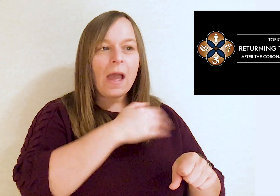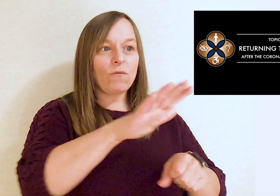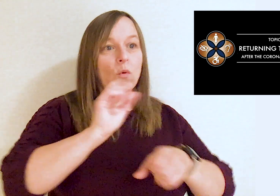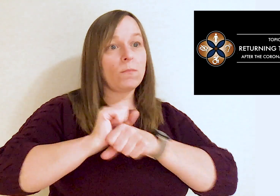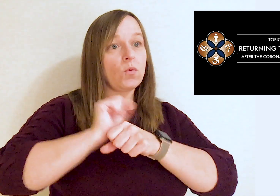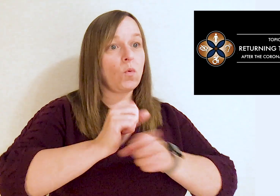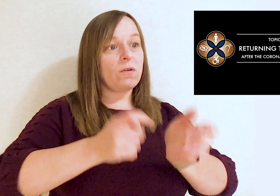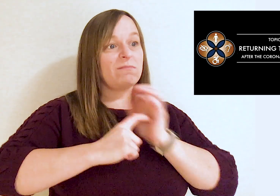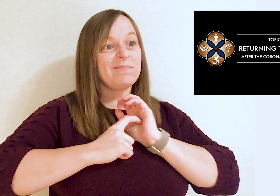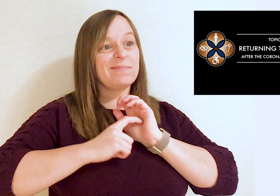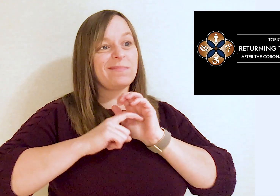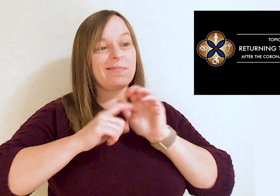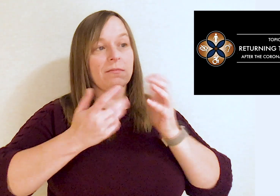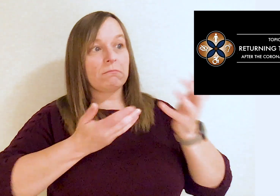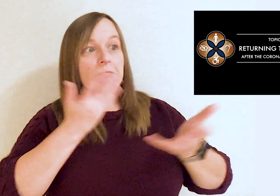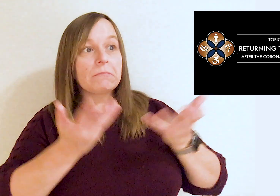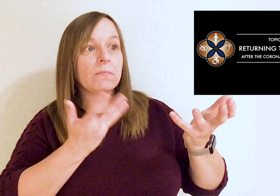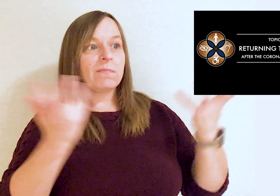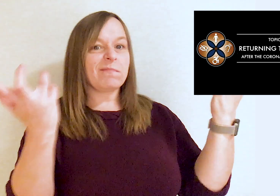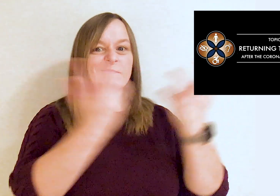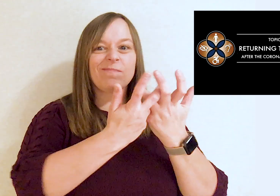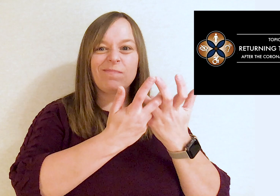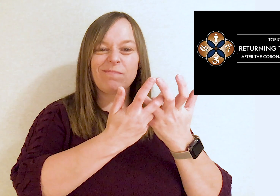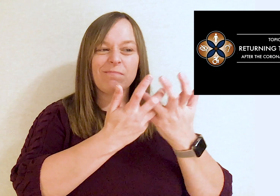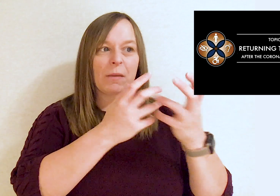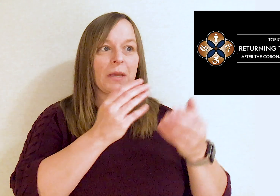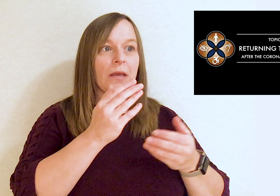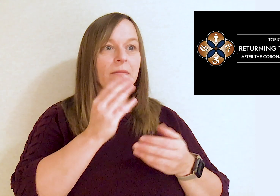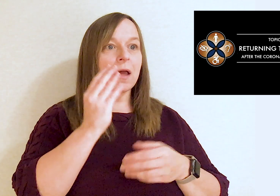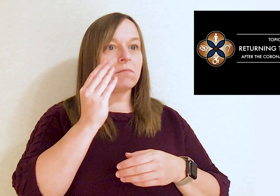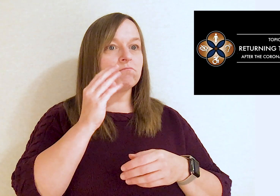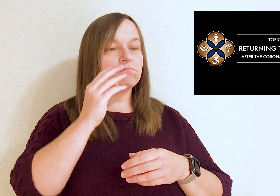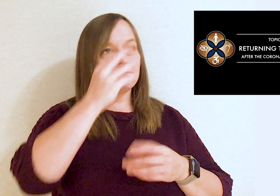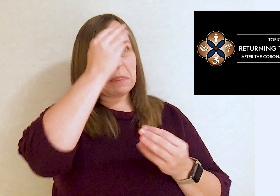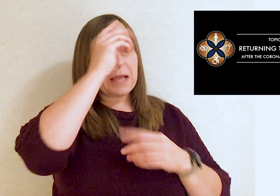employer's capabilities are, and then making a pitch that is in fact